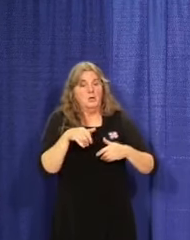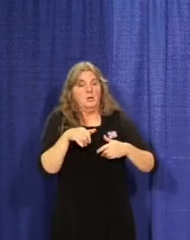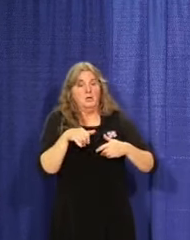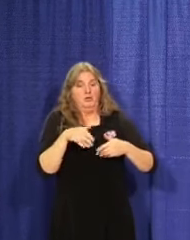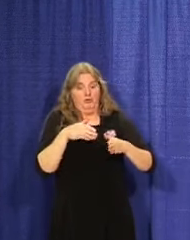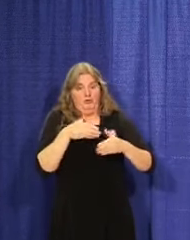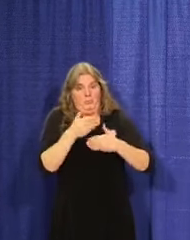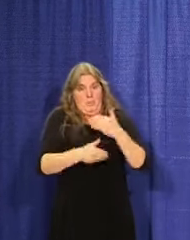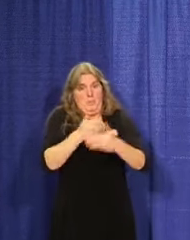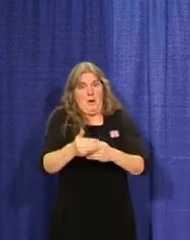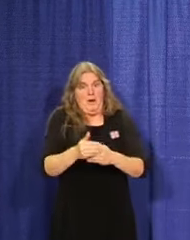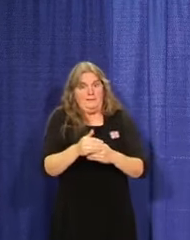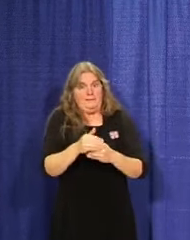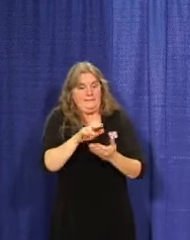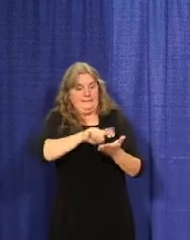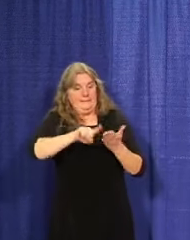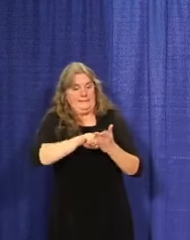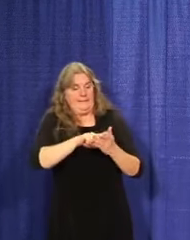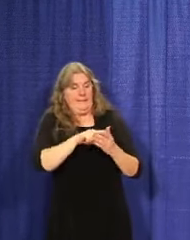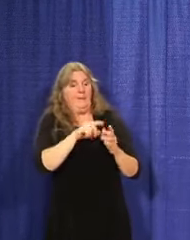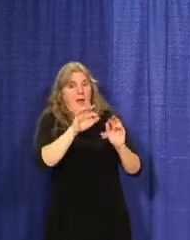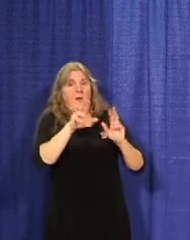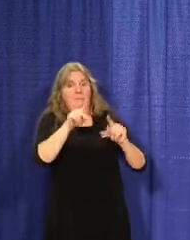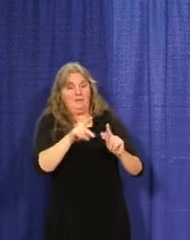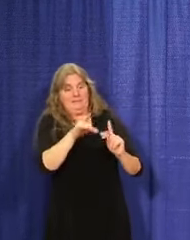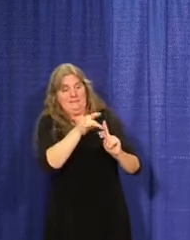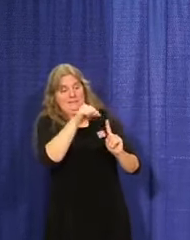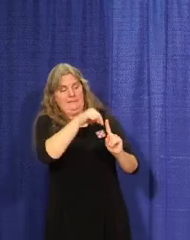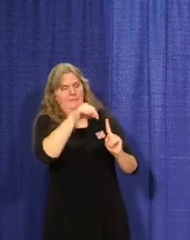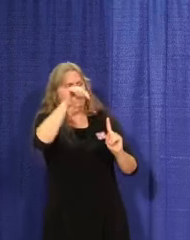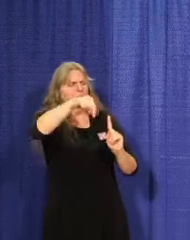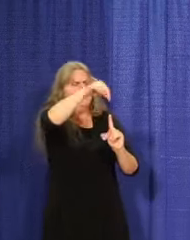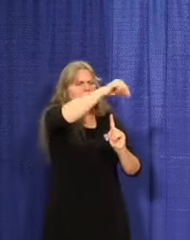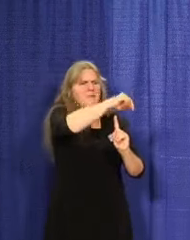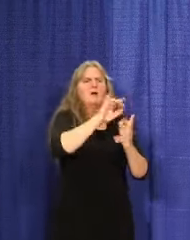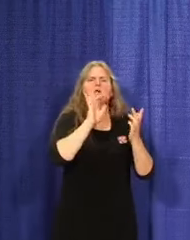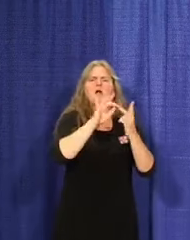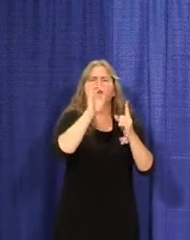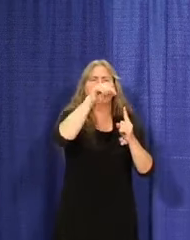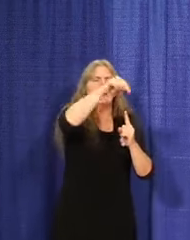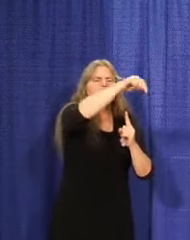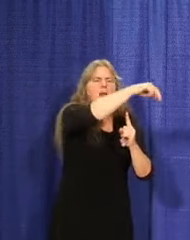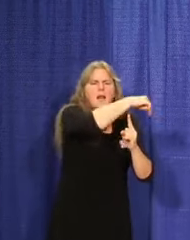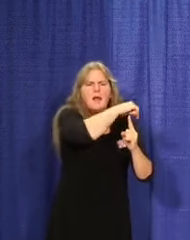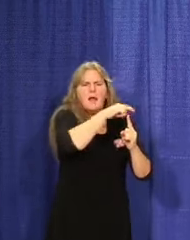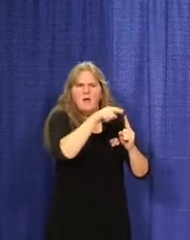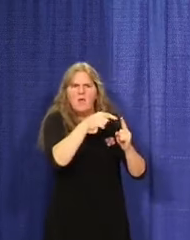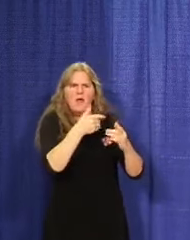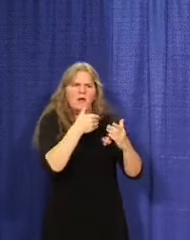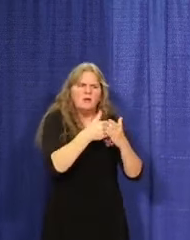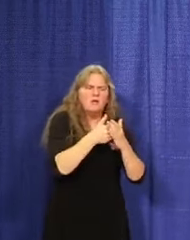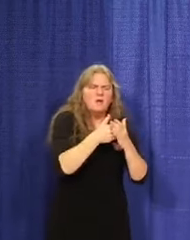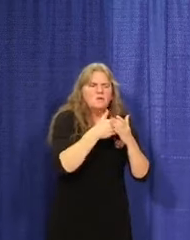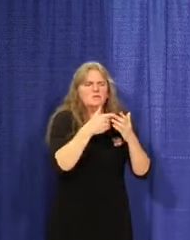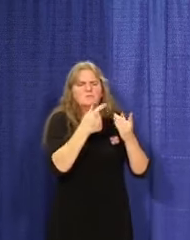contacts of the person were identified in some were tested according to how close they were in whether there were symptoms.